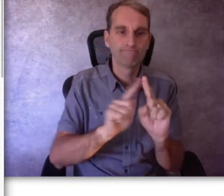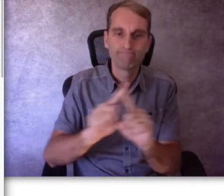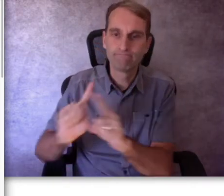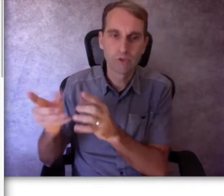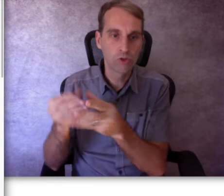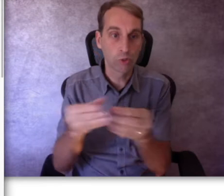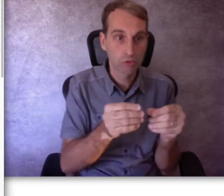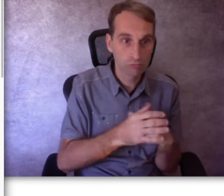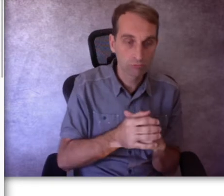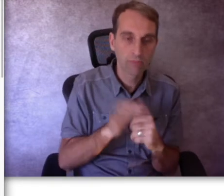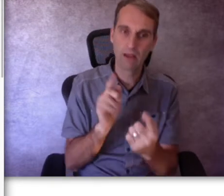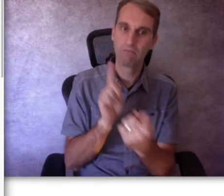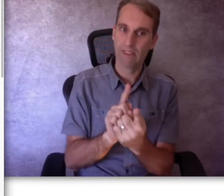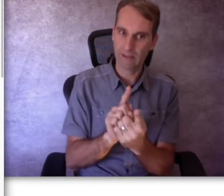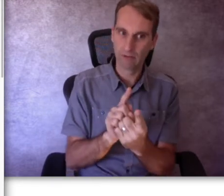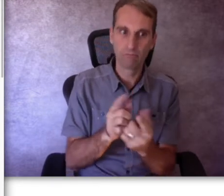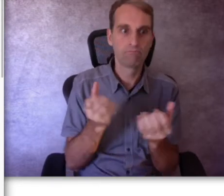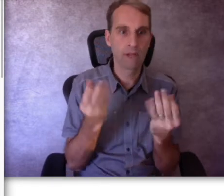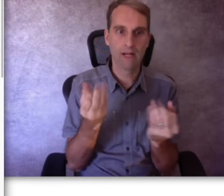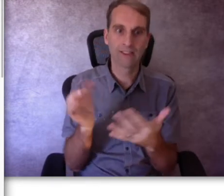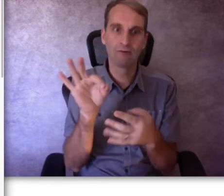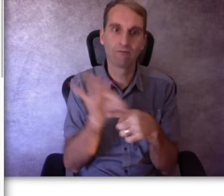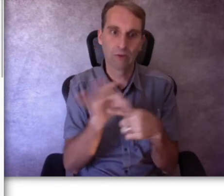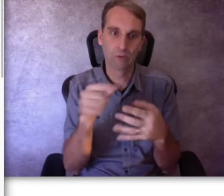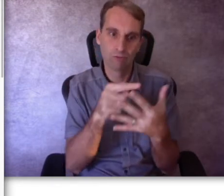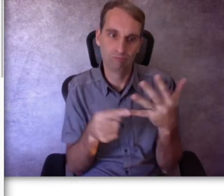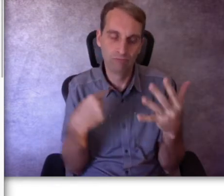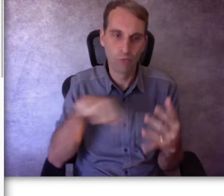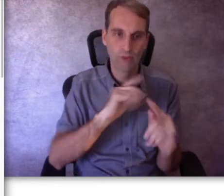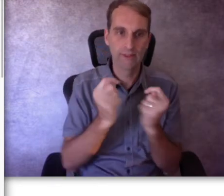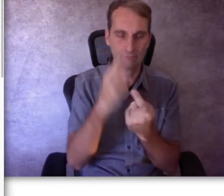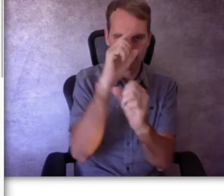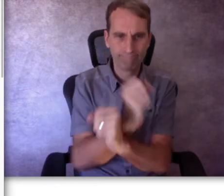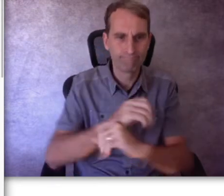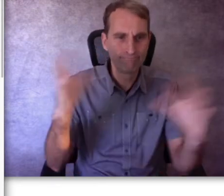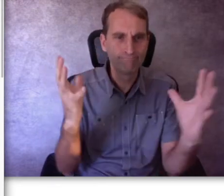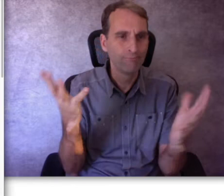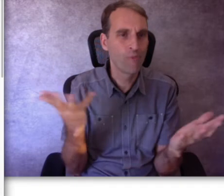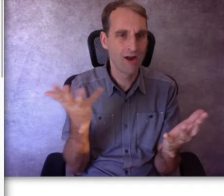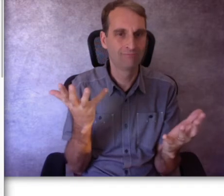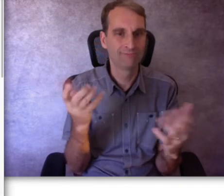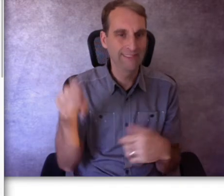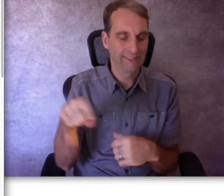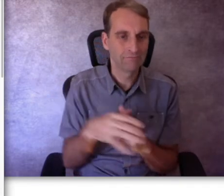to come up with a variety of solutions to meet our needs as well as creating new features.